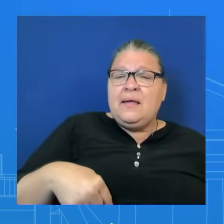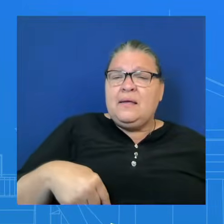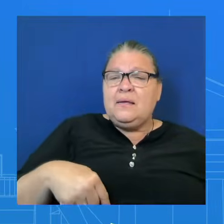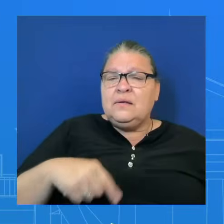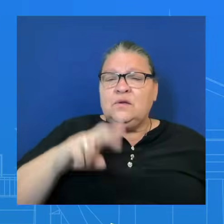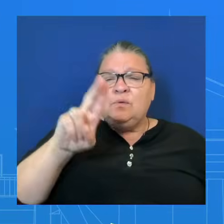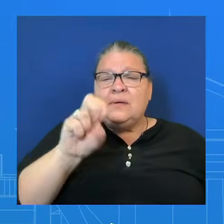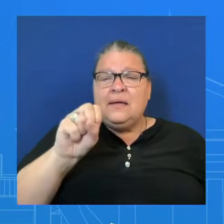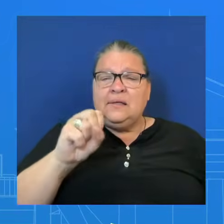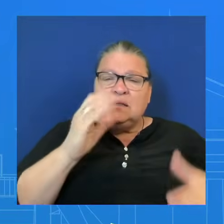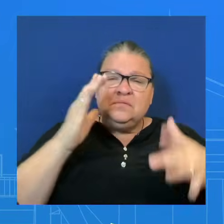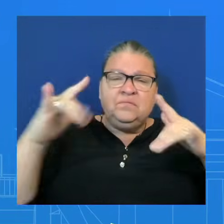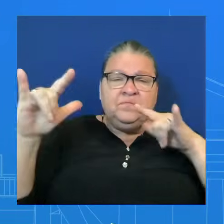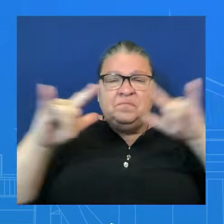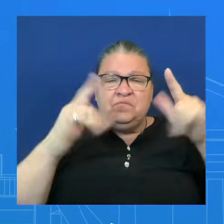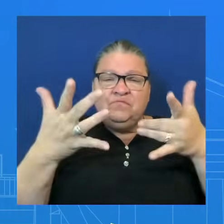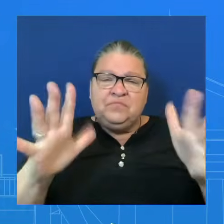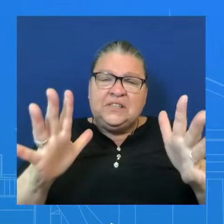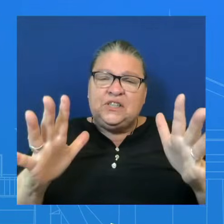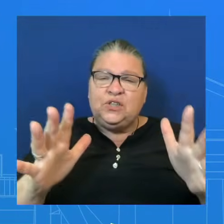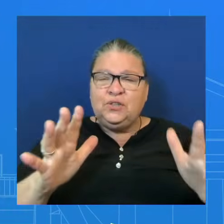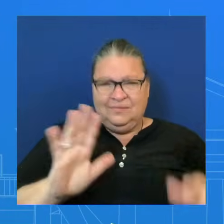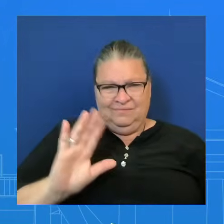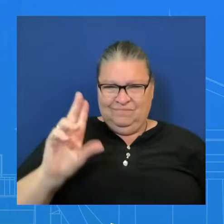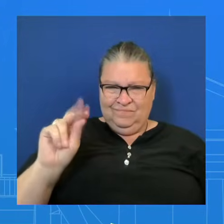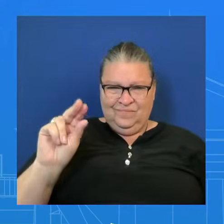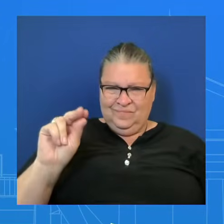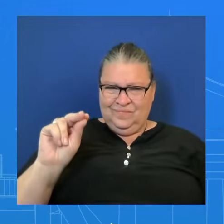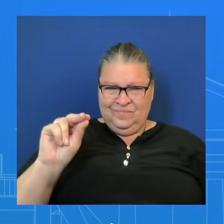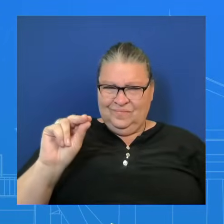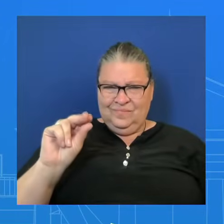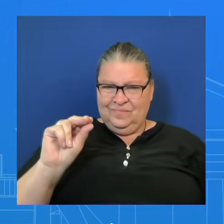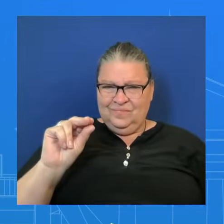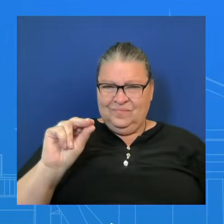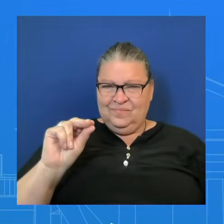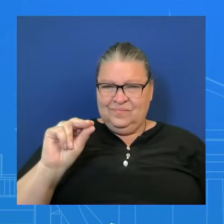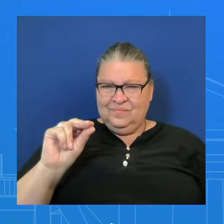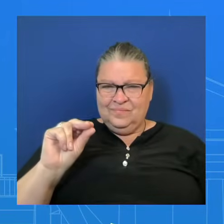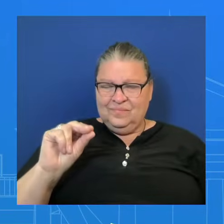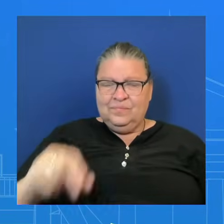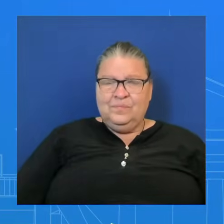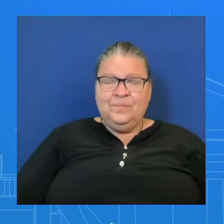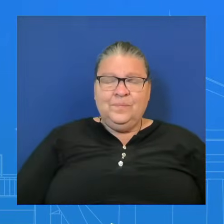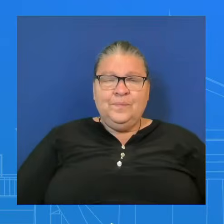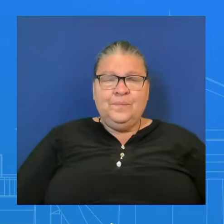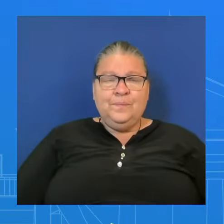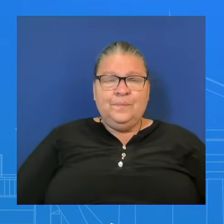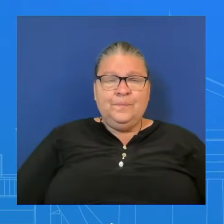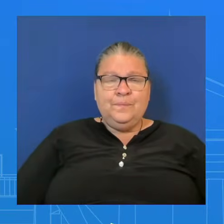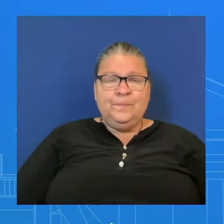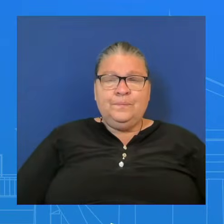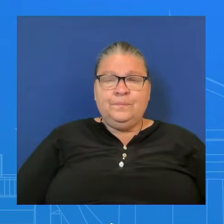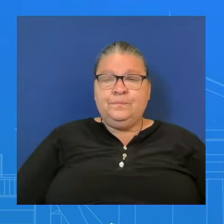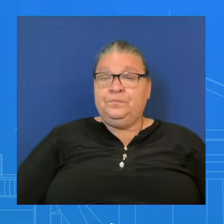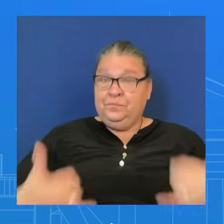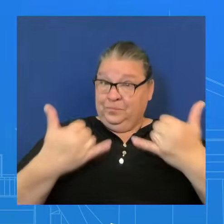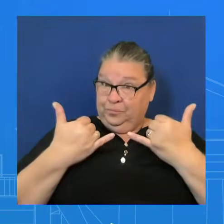that you're continuing to make progress in setting up these visits for Secretaries Blinken, Yellen, and Raimondo? Mr. Kirby: Yeah, I think the fact that we were able